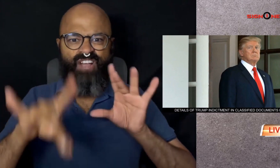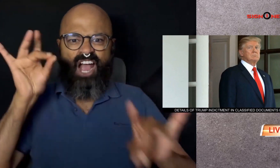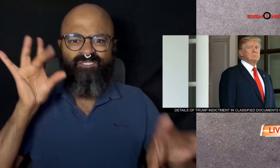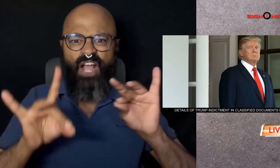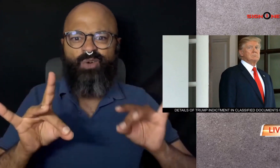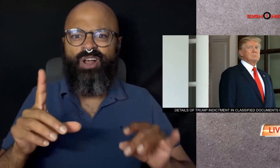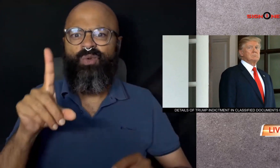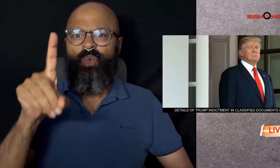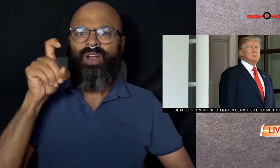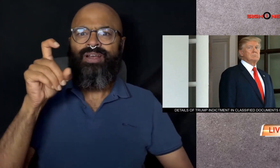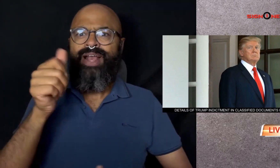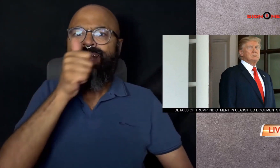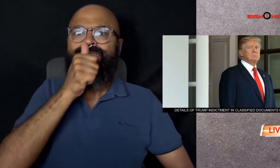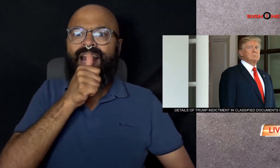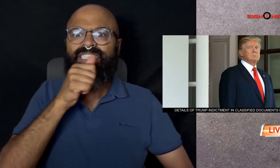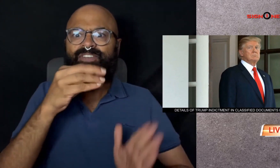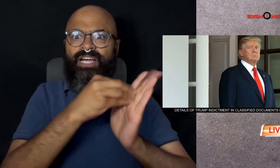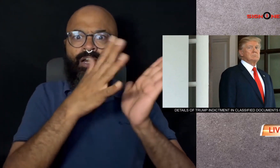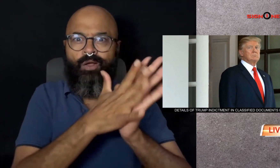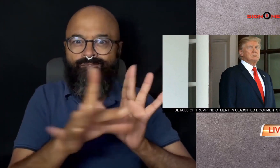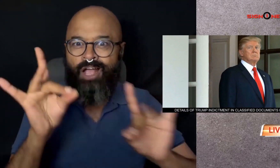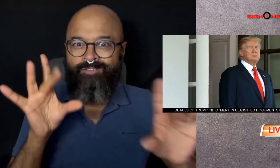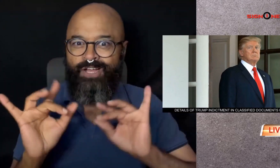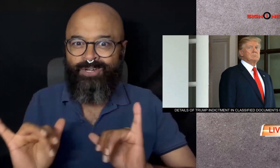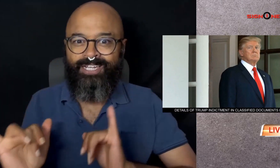where more than 100 classified records were found